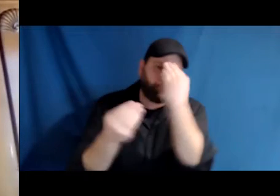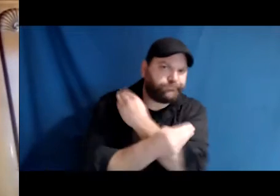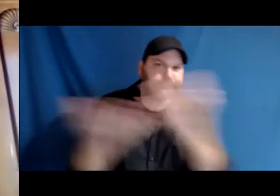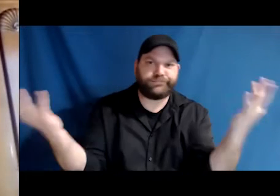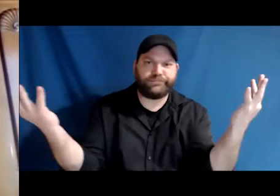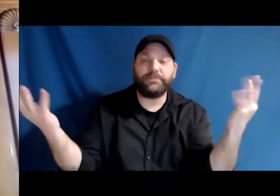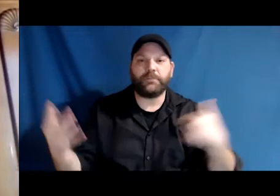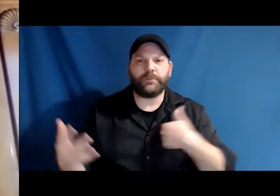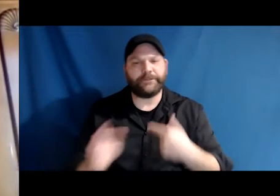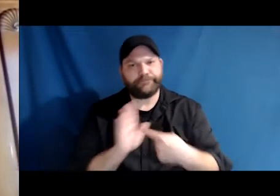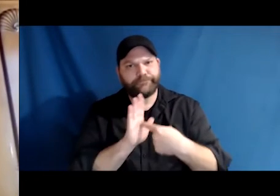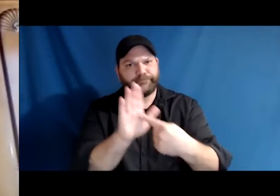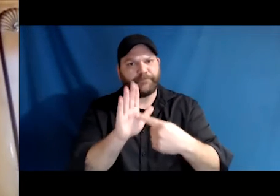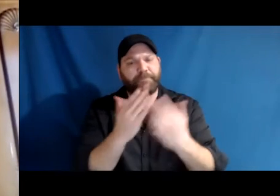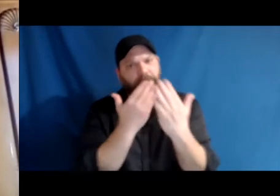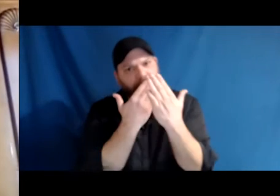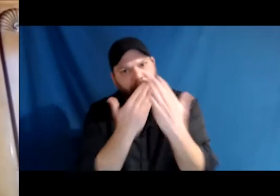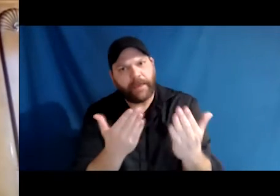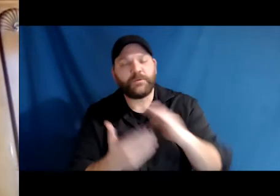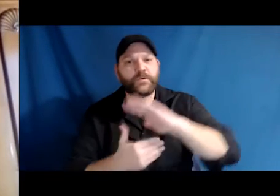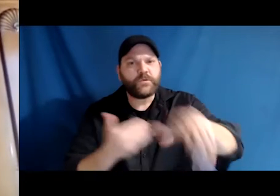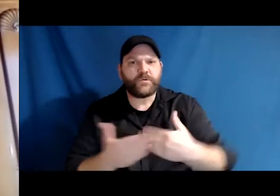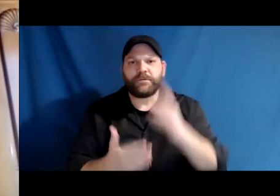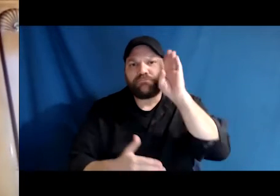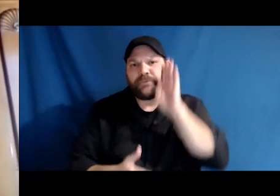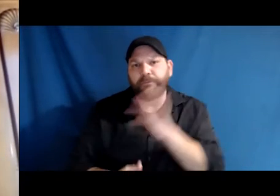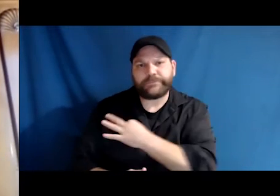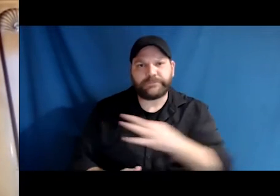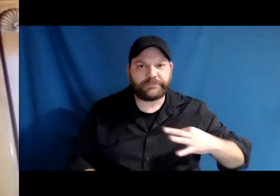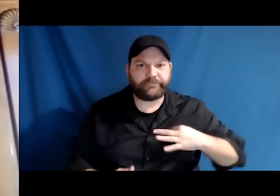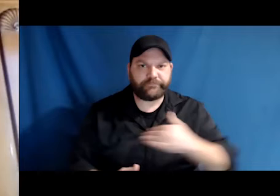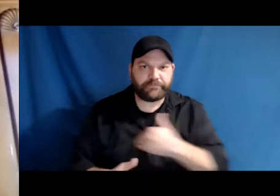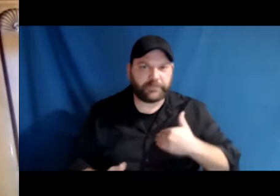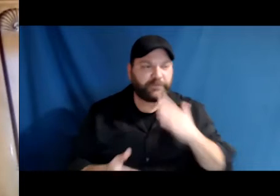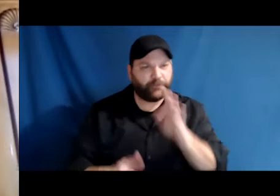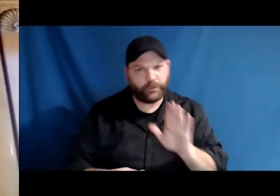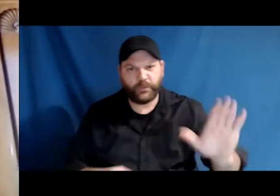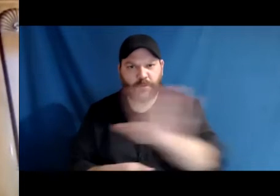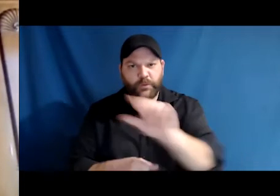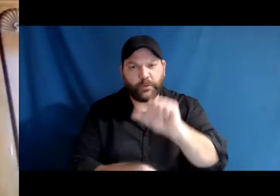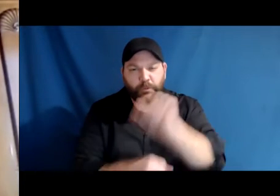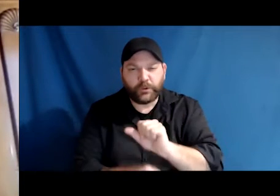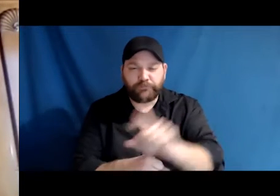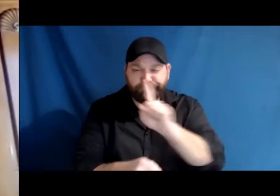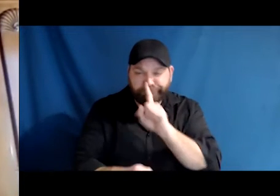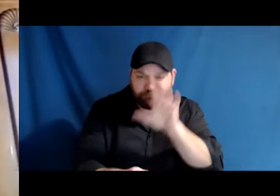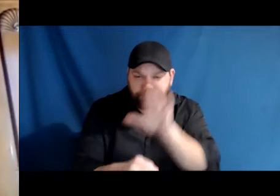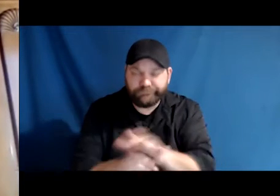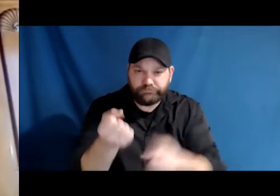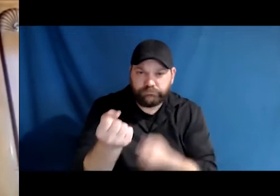for their extraordinary contributions during these challenging times, ongoing dedication to supporting students and faculty,